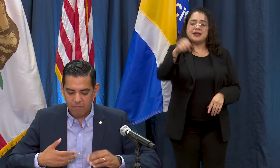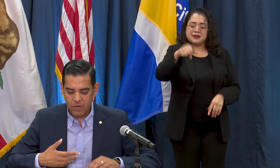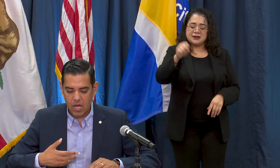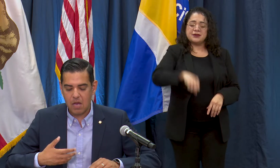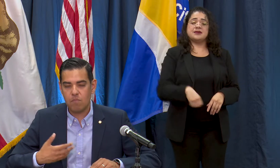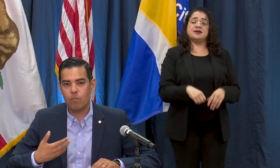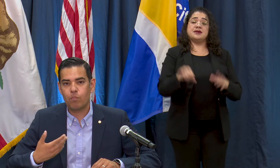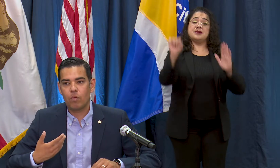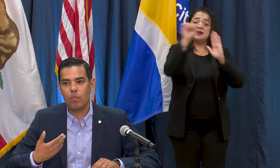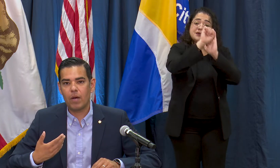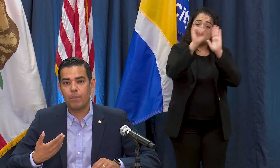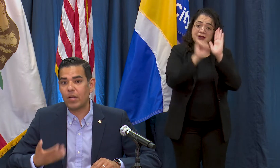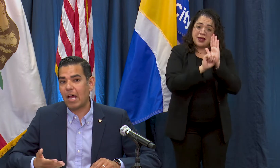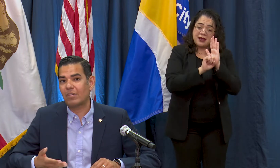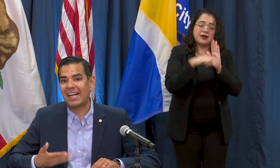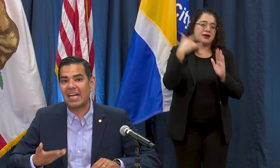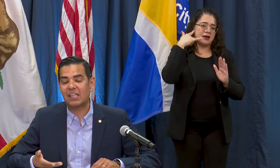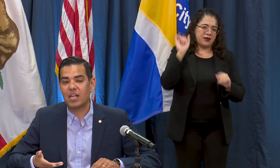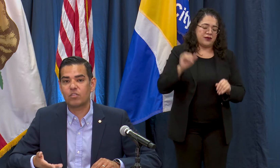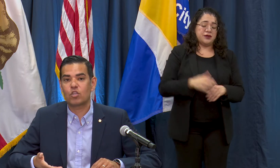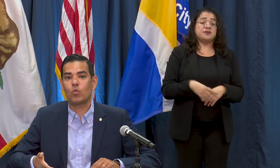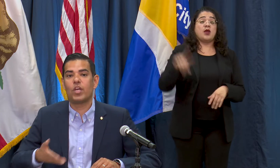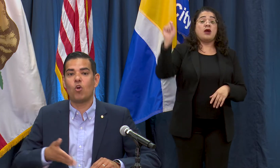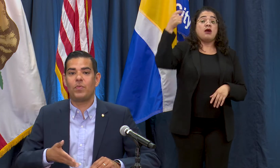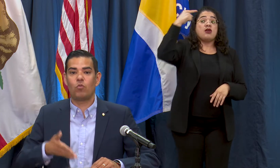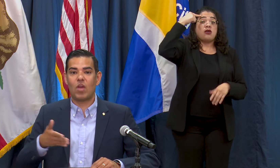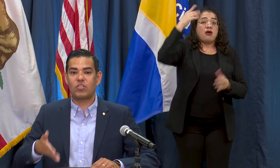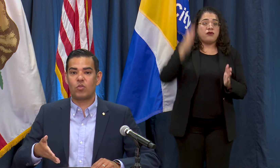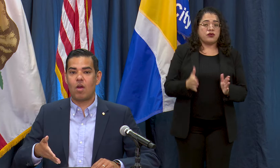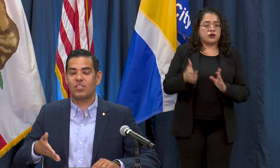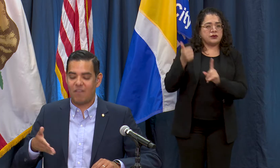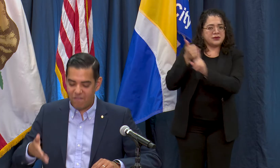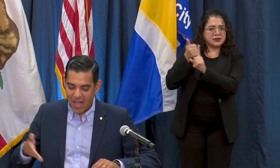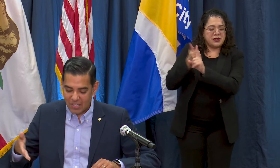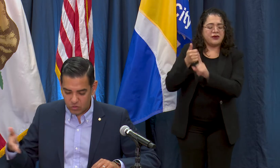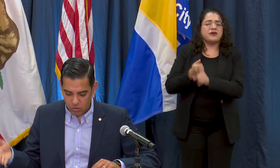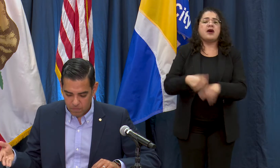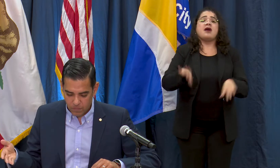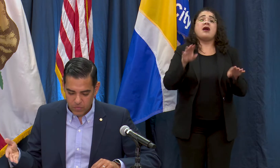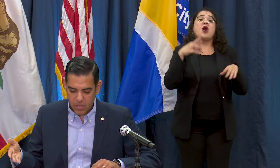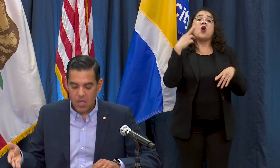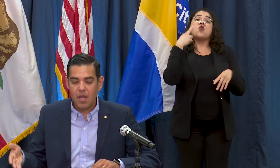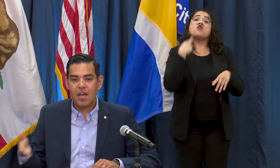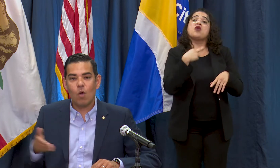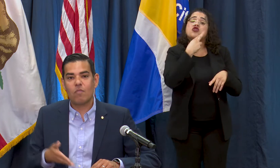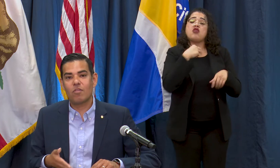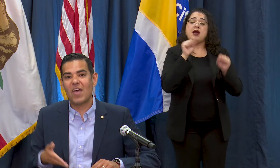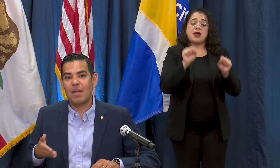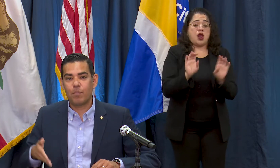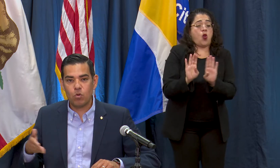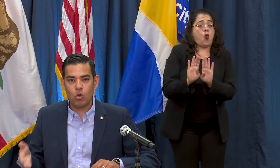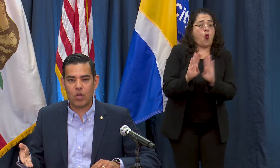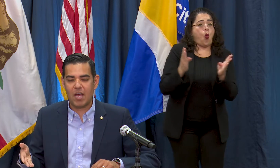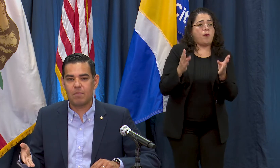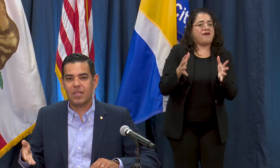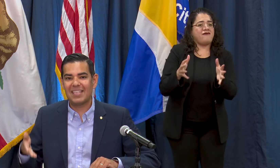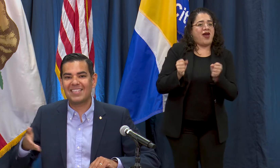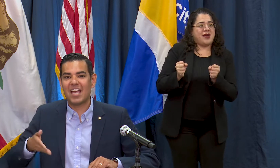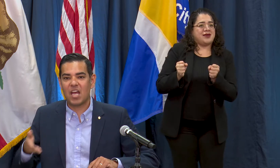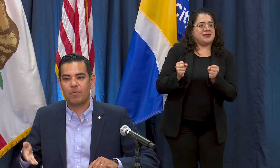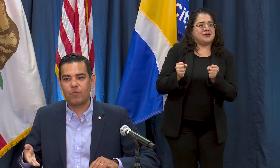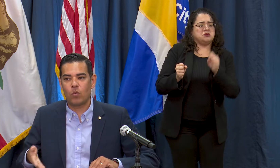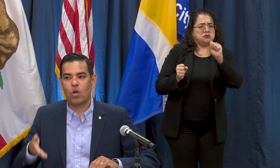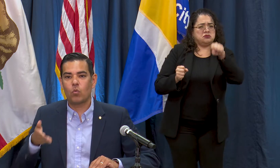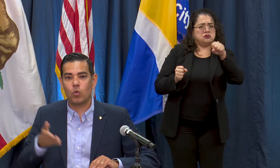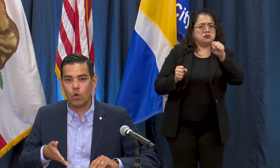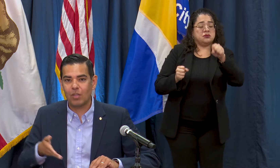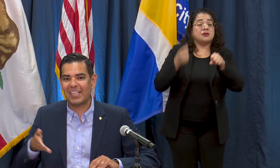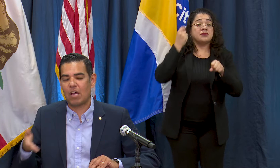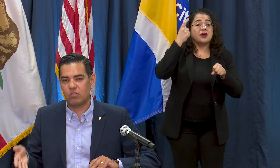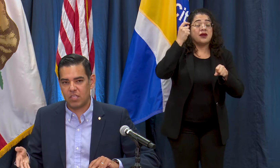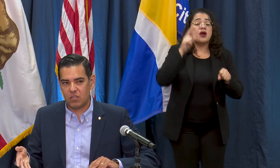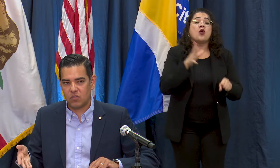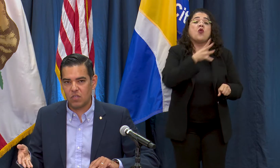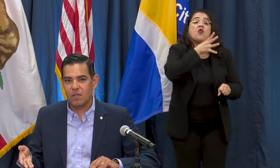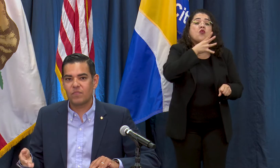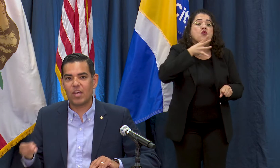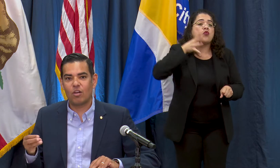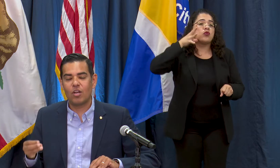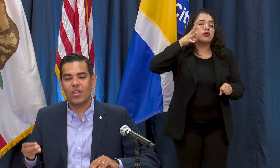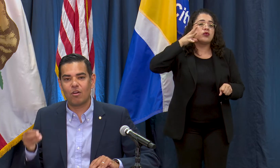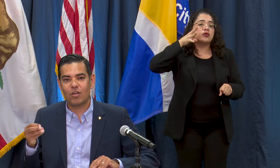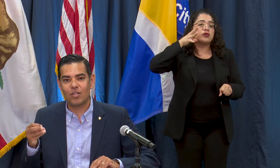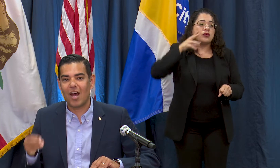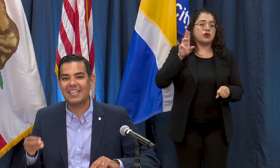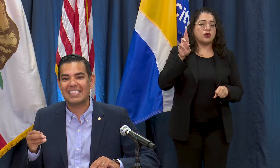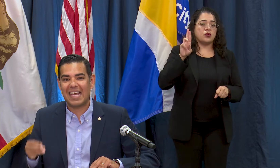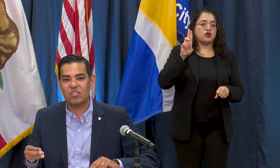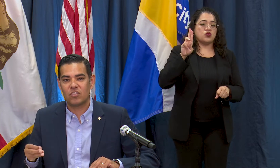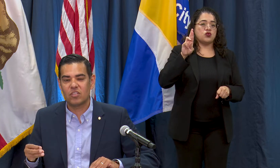however that program is set up for rural counties that are not dense and